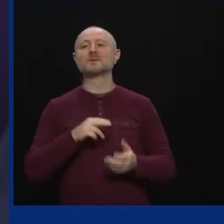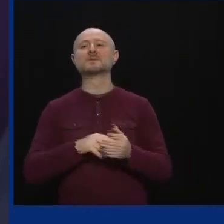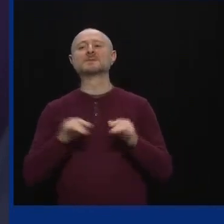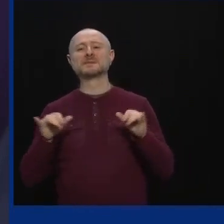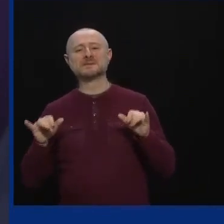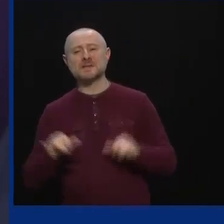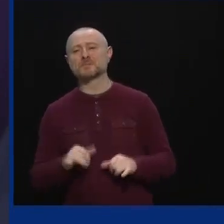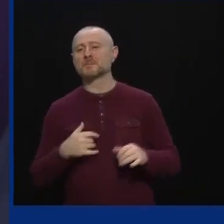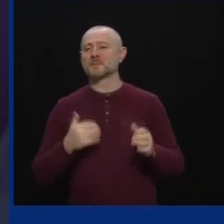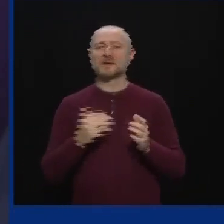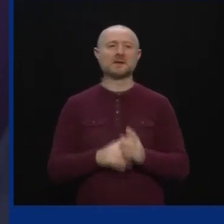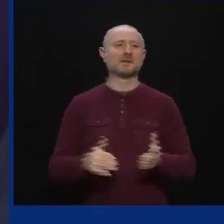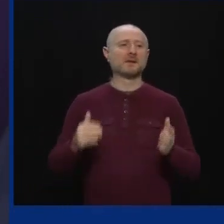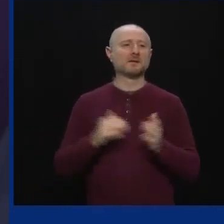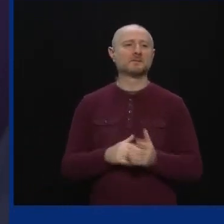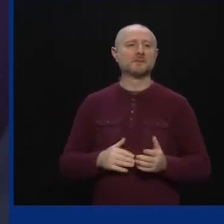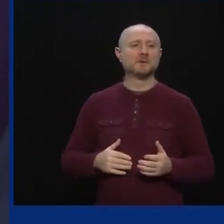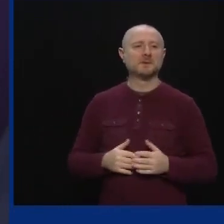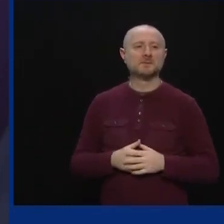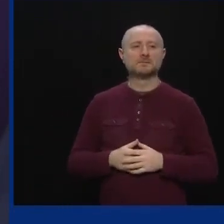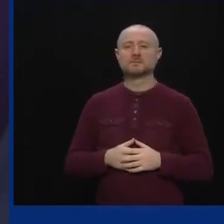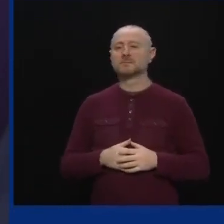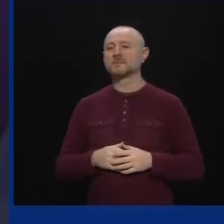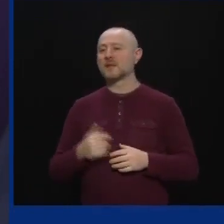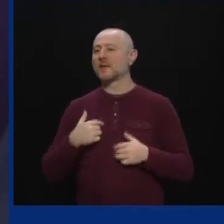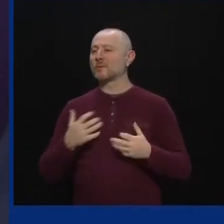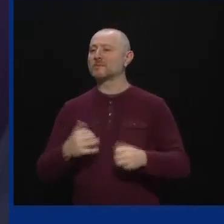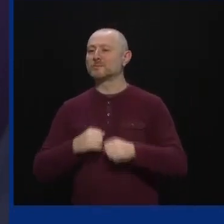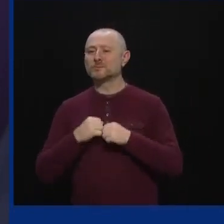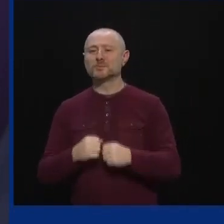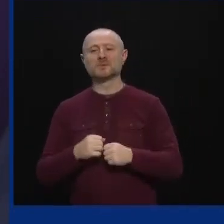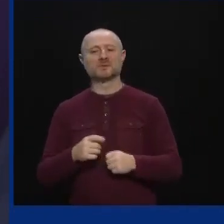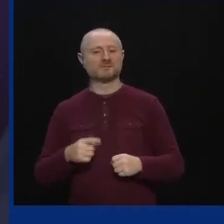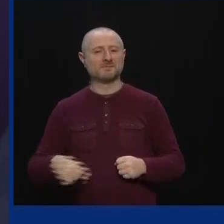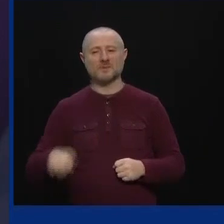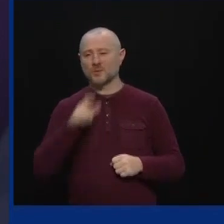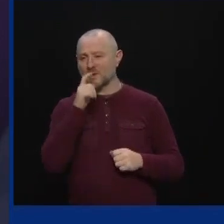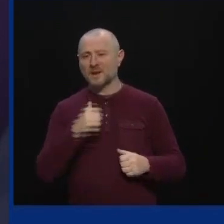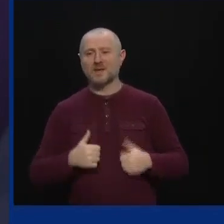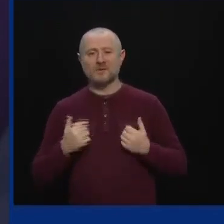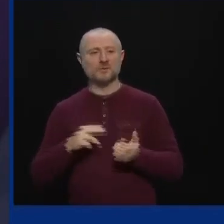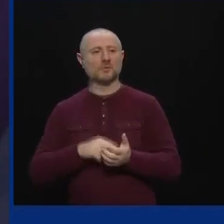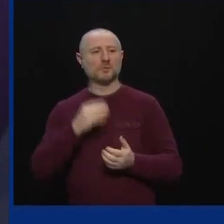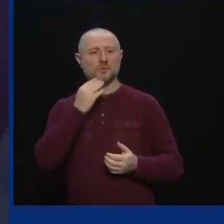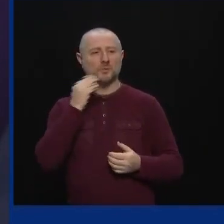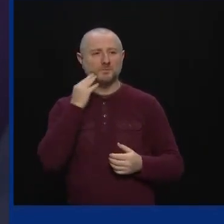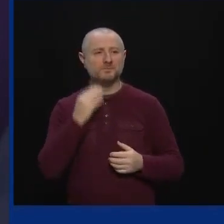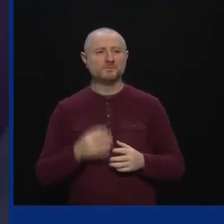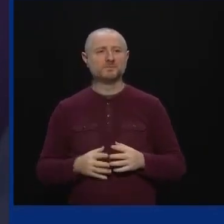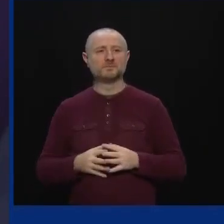GETTING PREPARED, GETTING THE SUPPLY READY IN ADVANCE, GETTING NURSING HOMES -- I CANNOT SAY